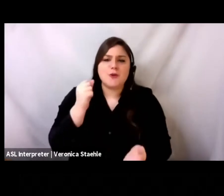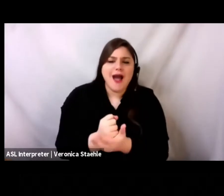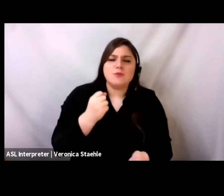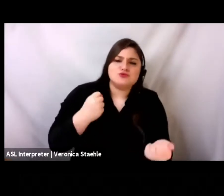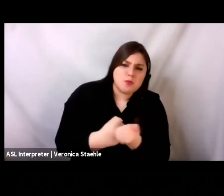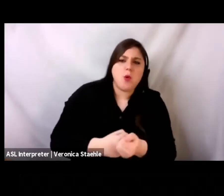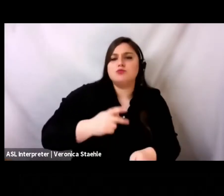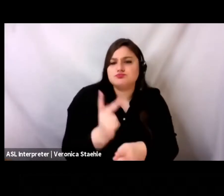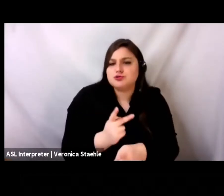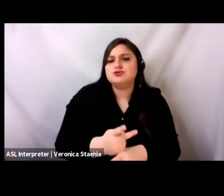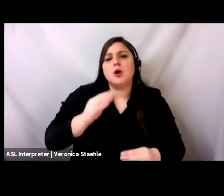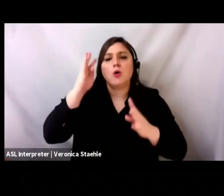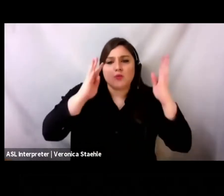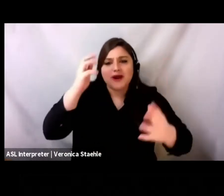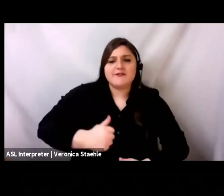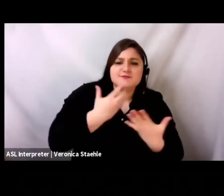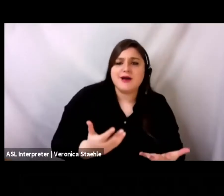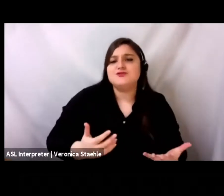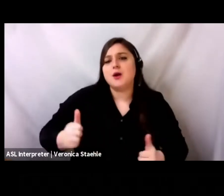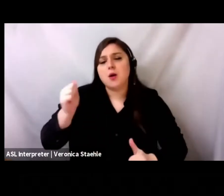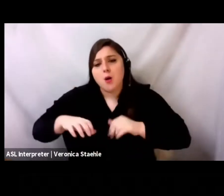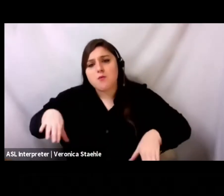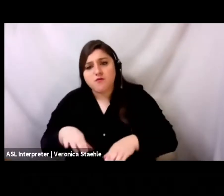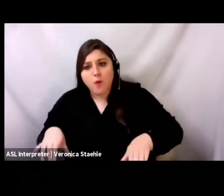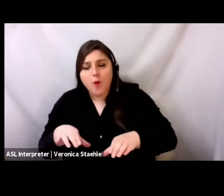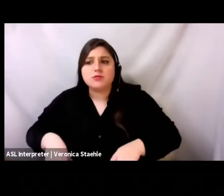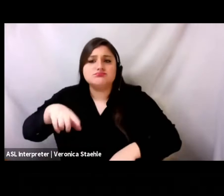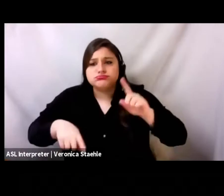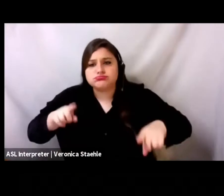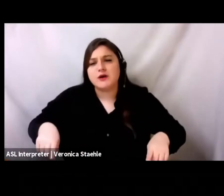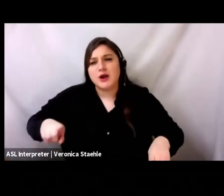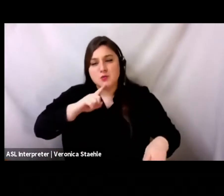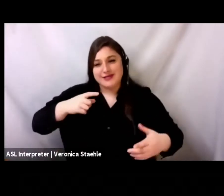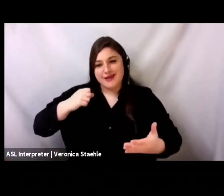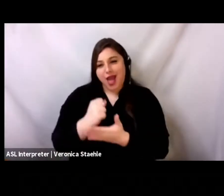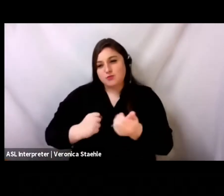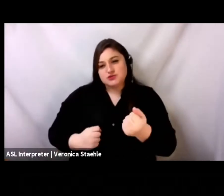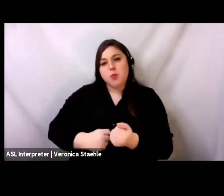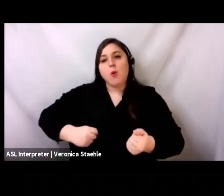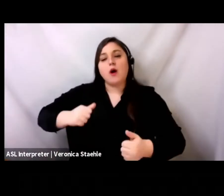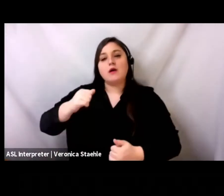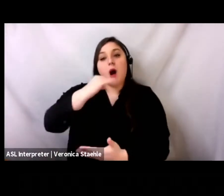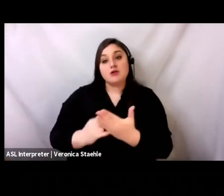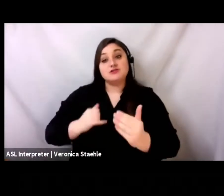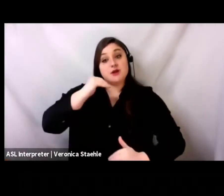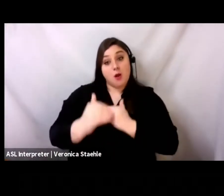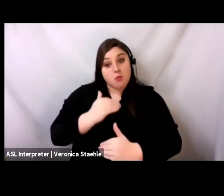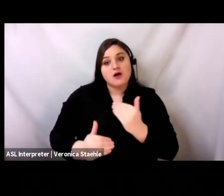education, performance and really artistic process at the intersections of arts and social justice.